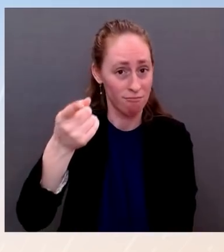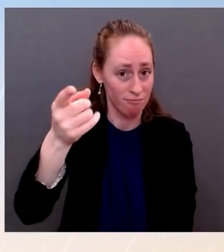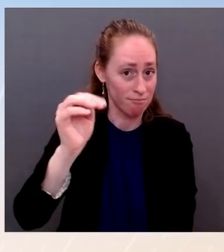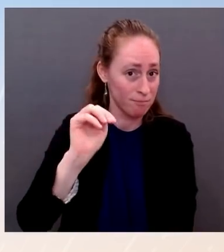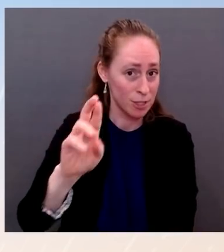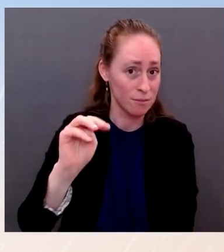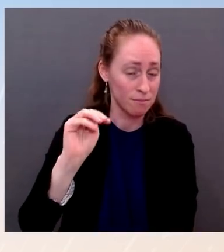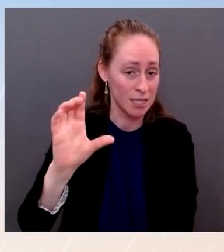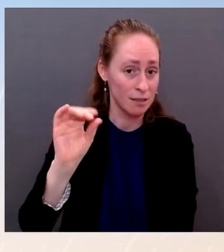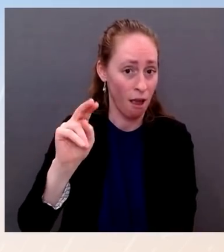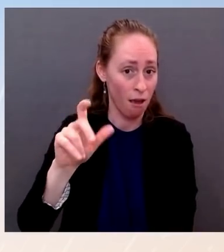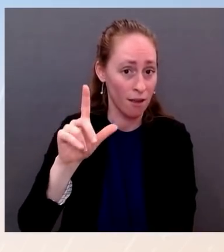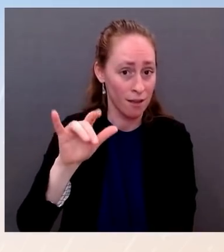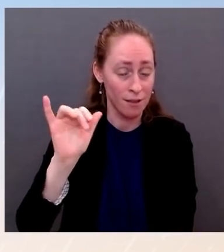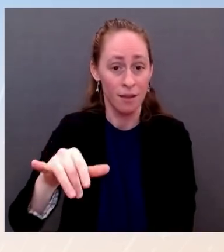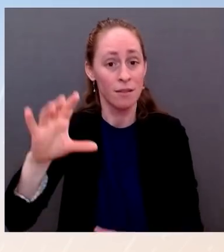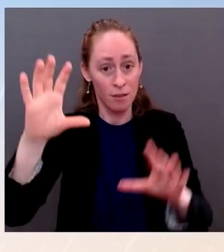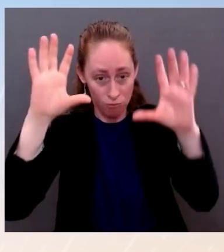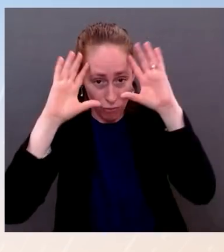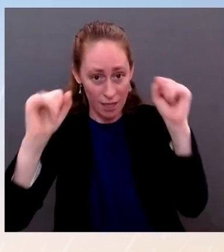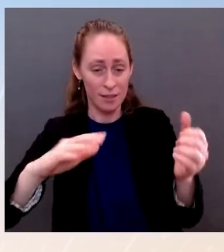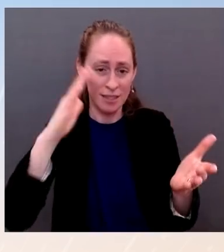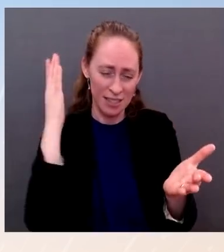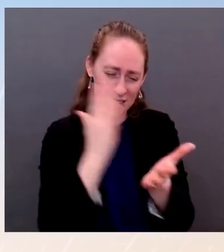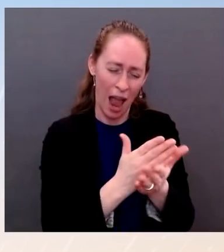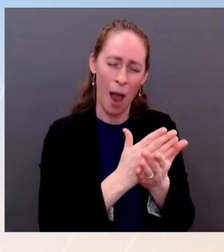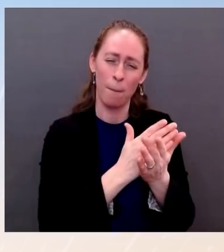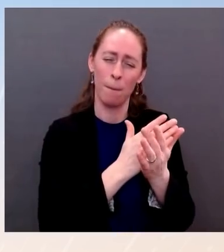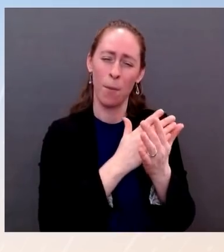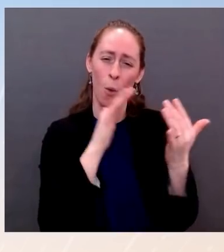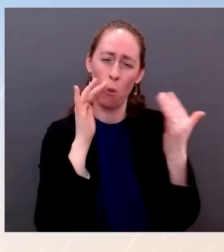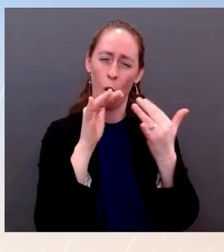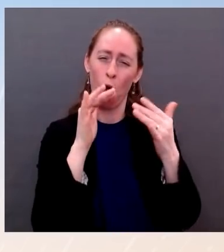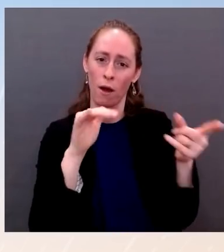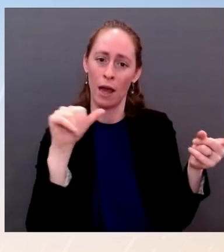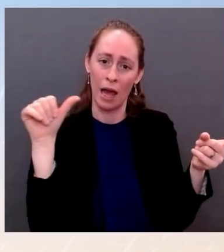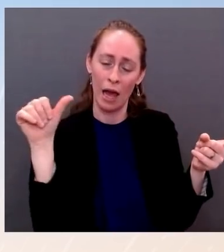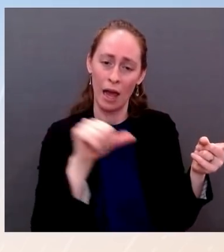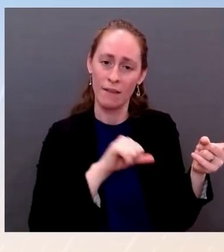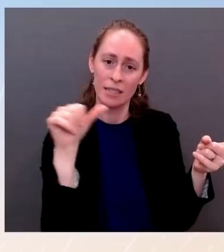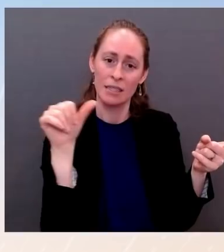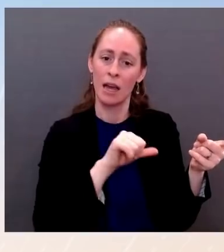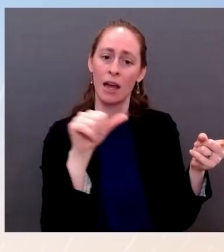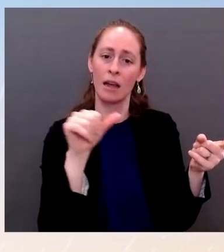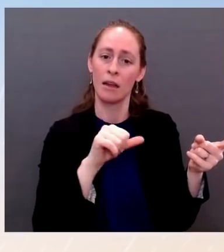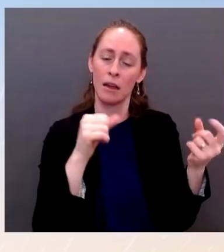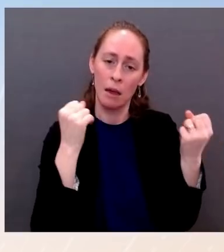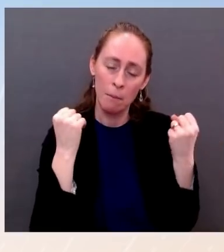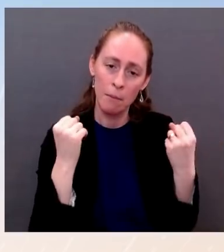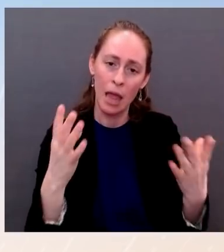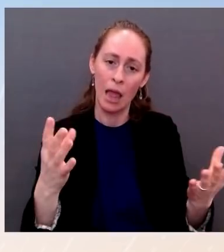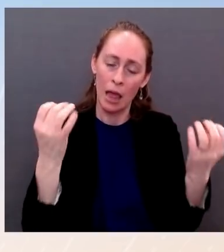billions -- trillions of dollars, and was a failed enterprise after 20 years. He was the first President to do that